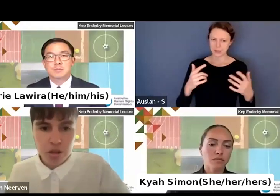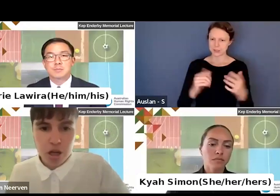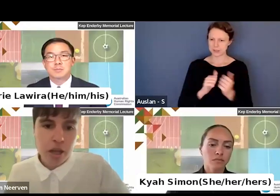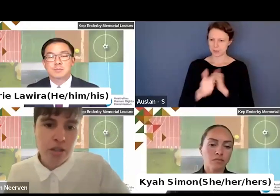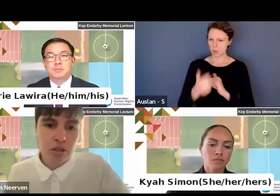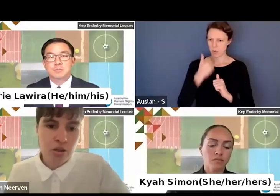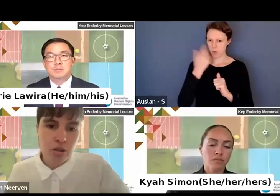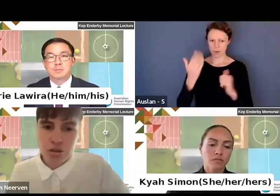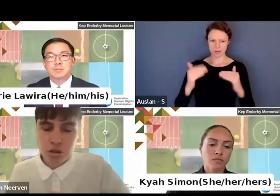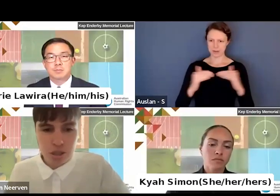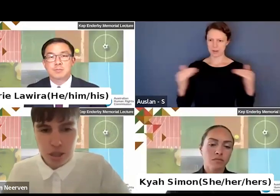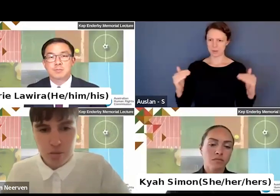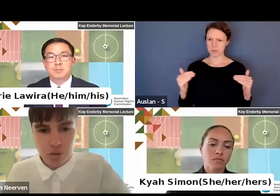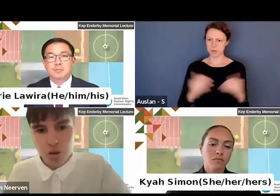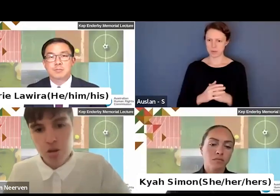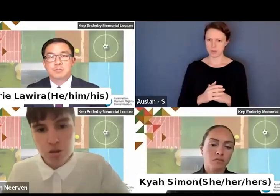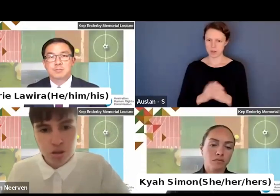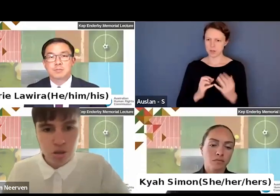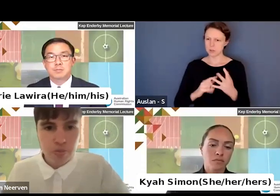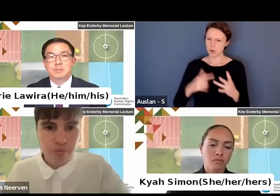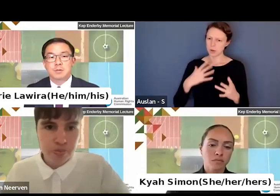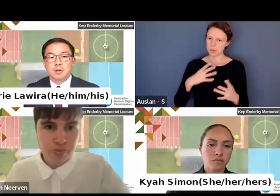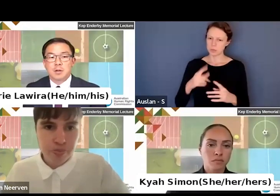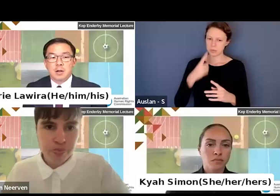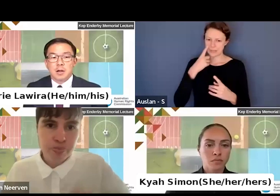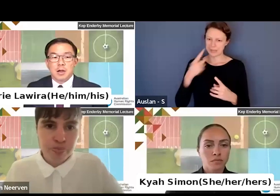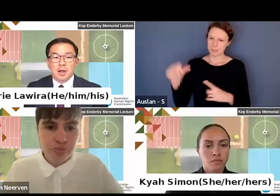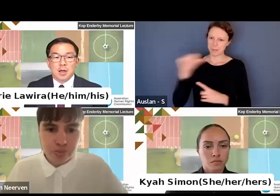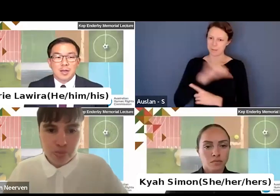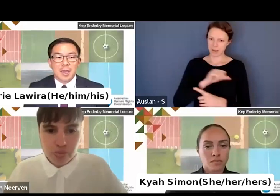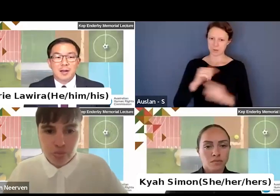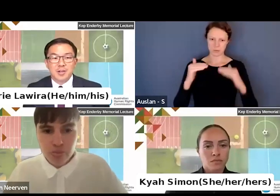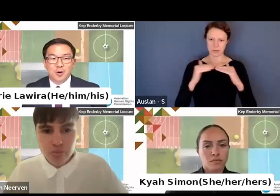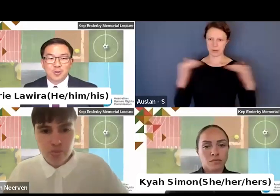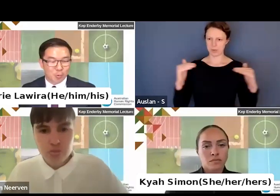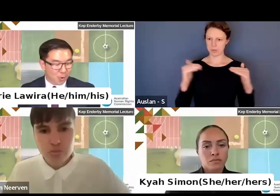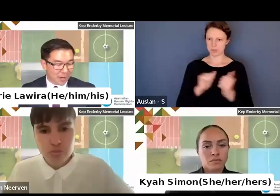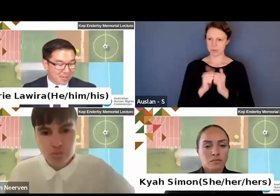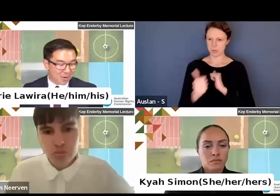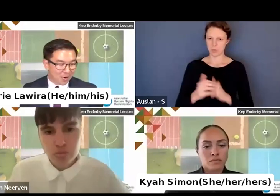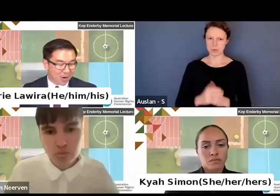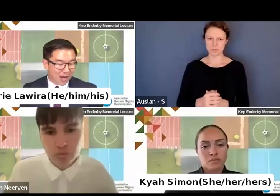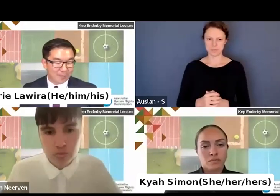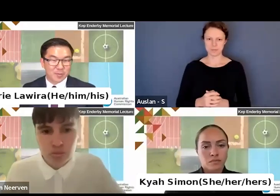So I'd like to to see that return. Karen, your your work is on